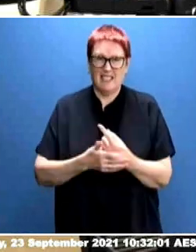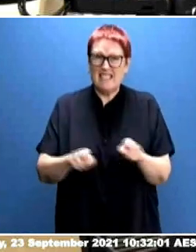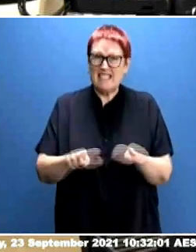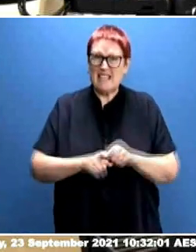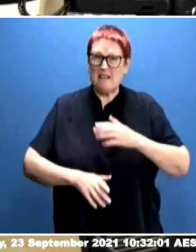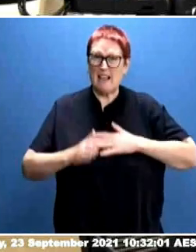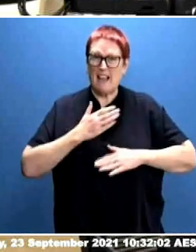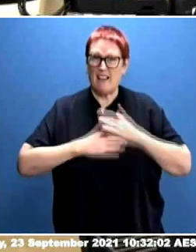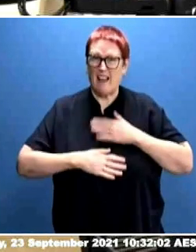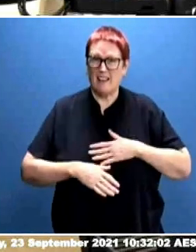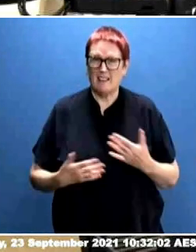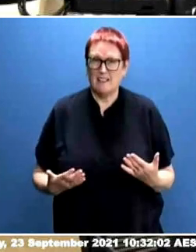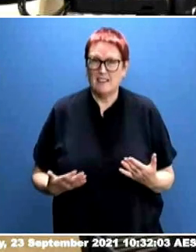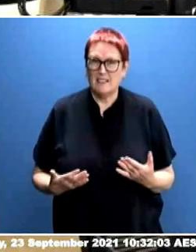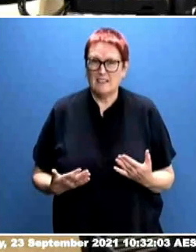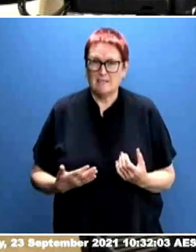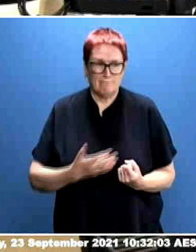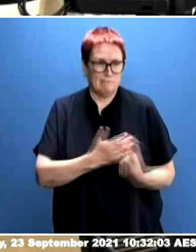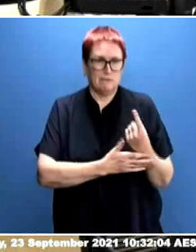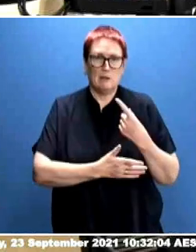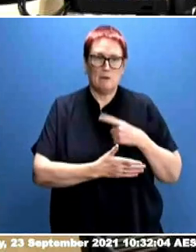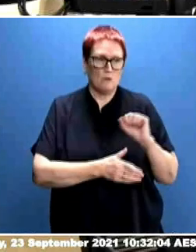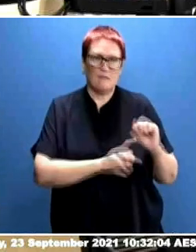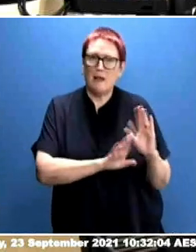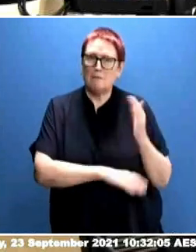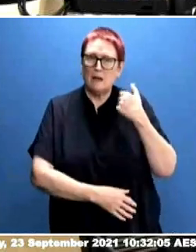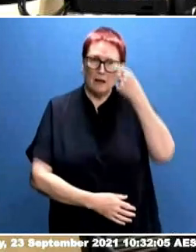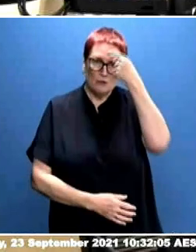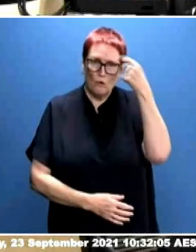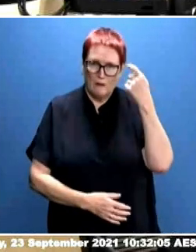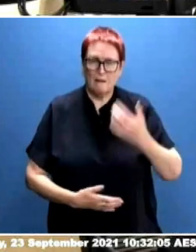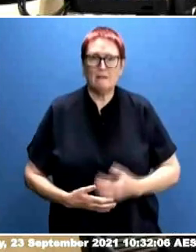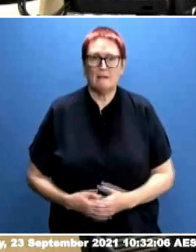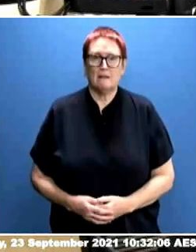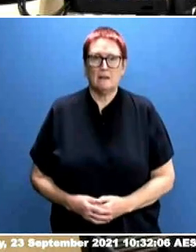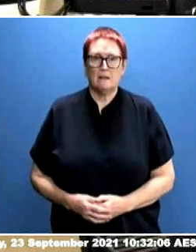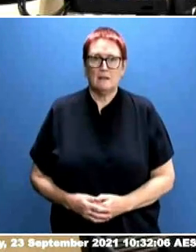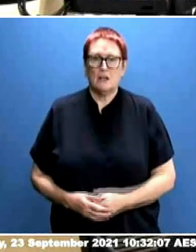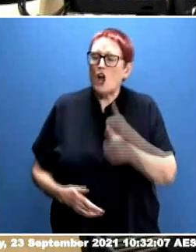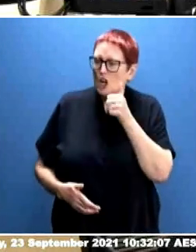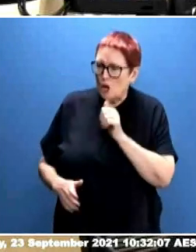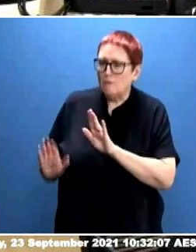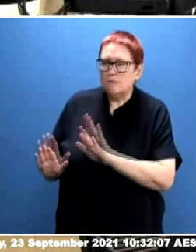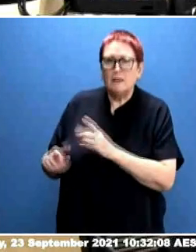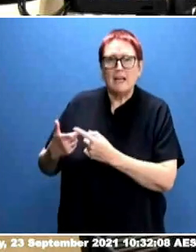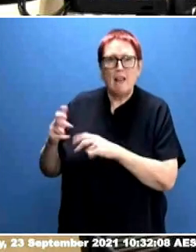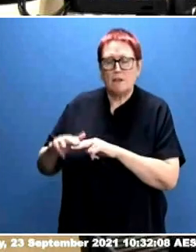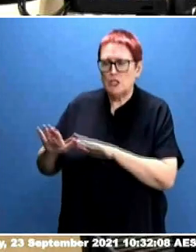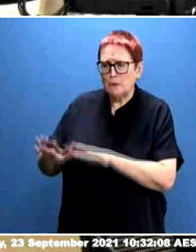that may come from the same root cause, notwithstanding the period of stabilisation and psychoeducation